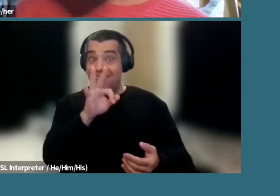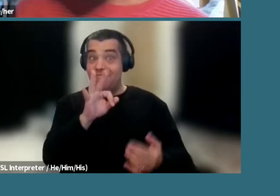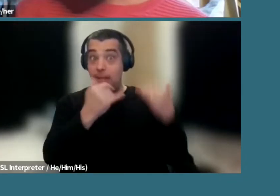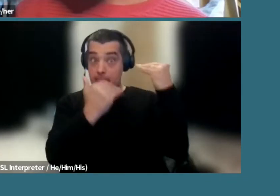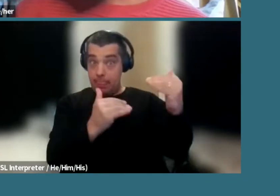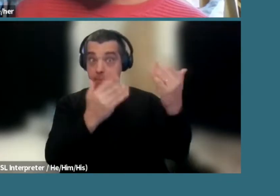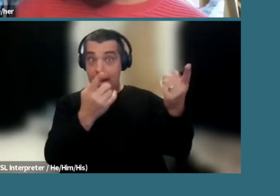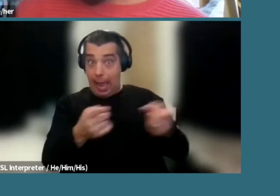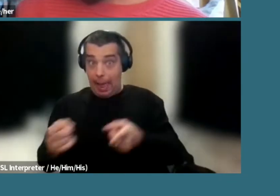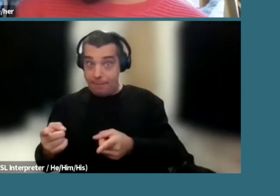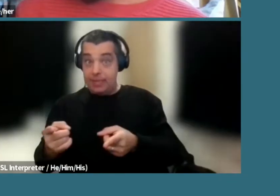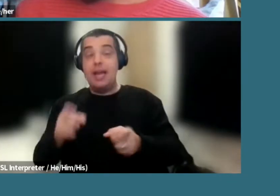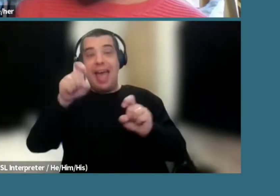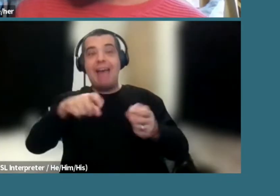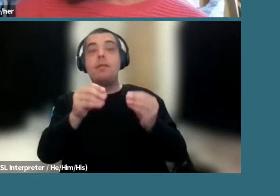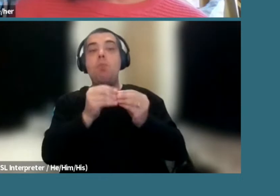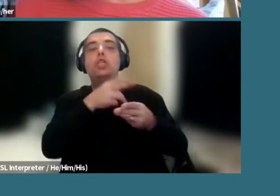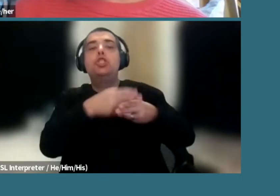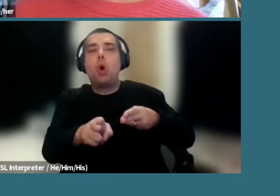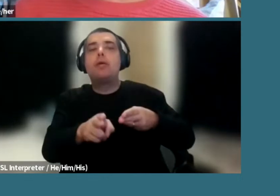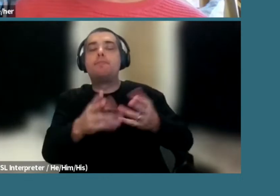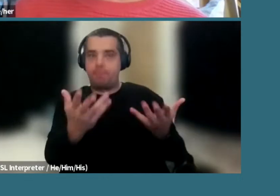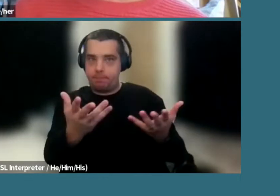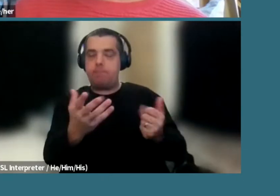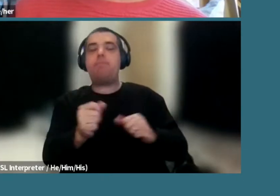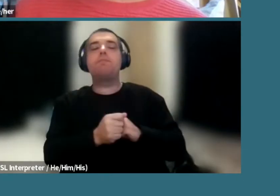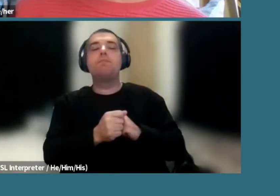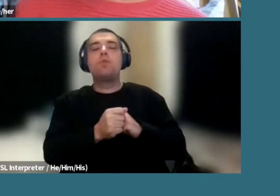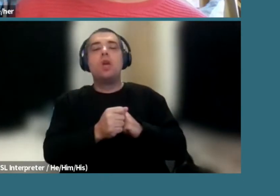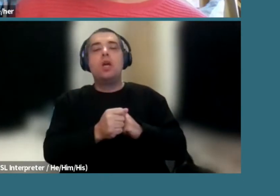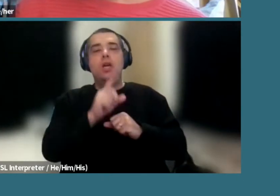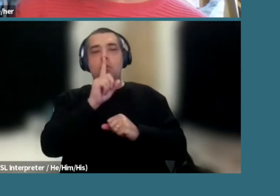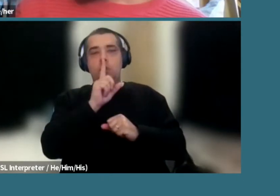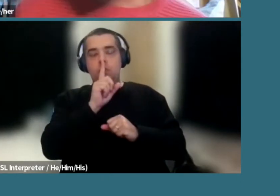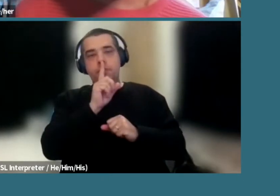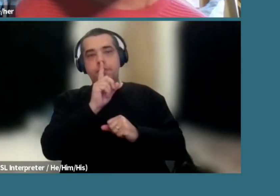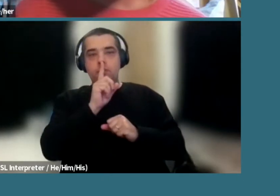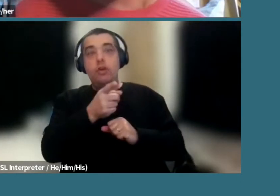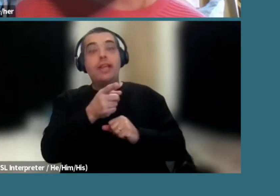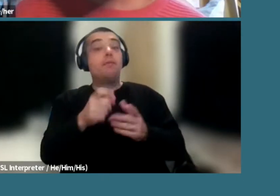to having to write a shorter alt text, it takes practice, first of all.